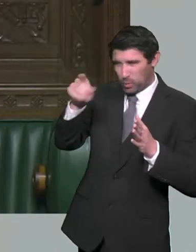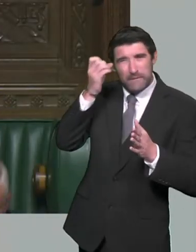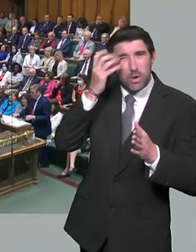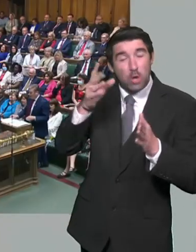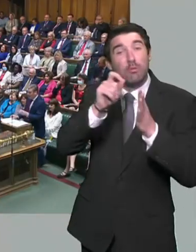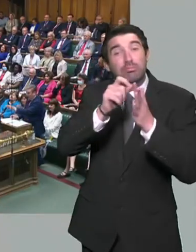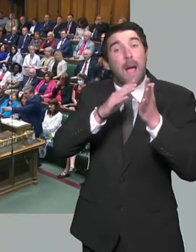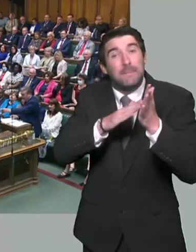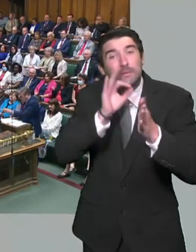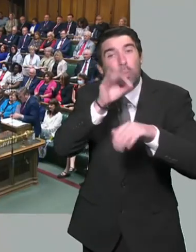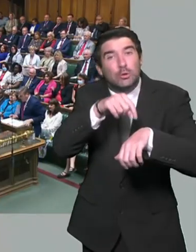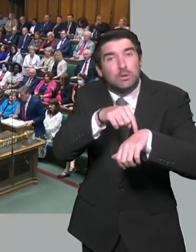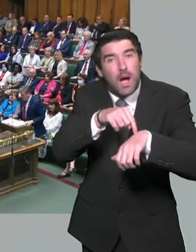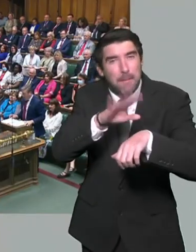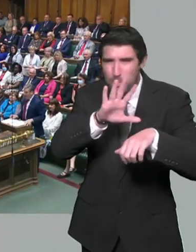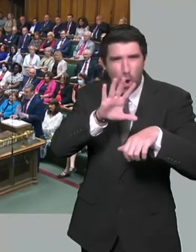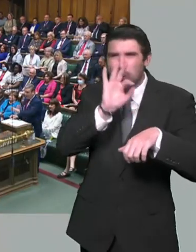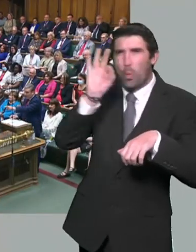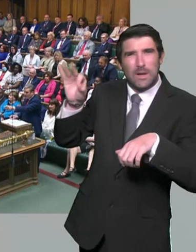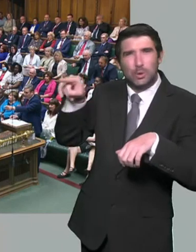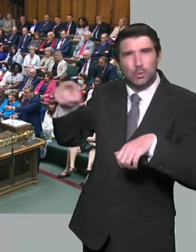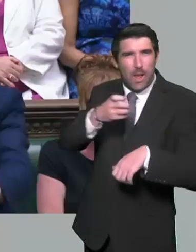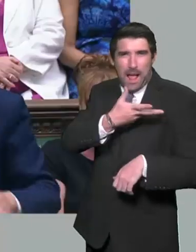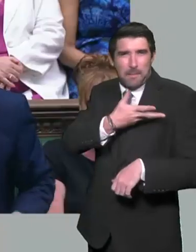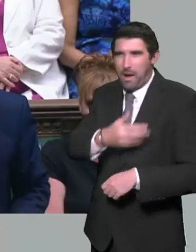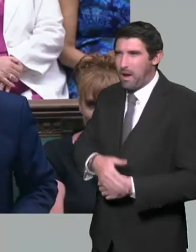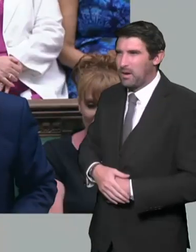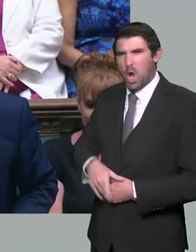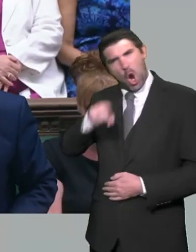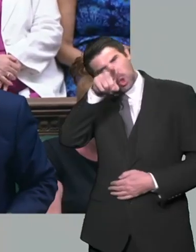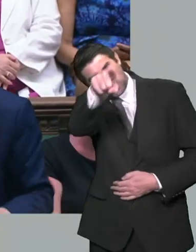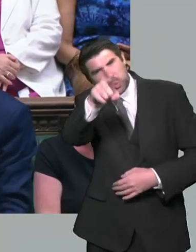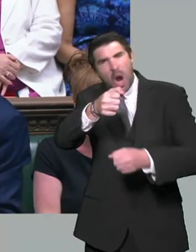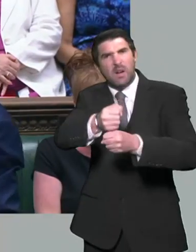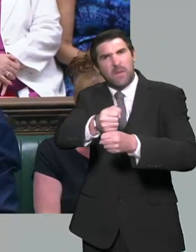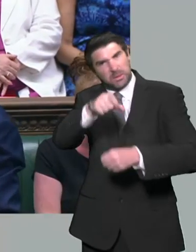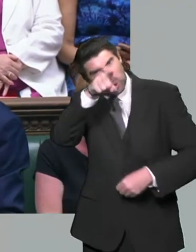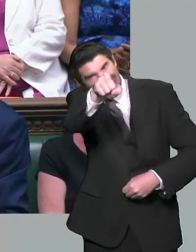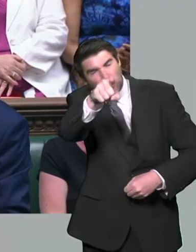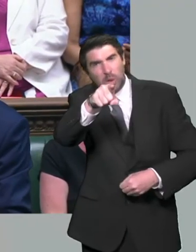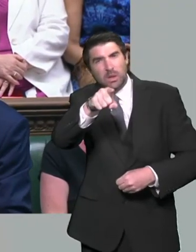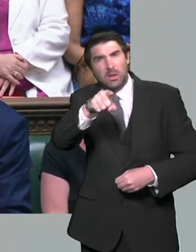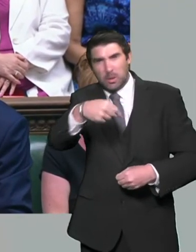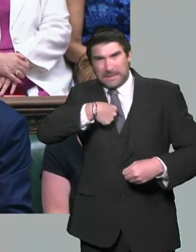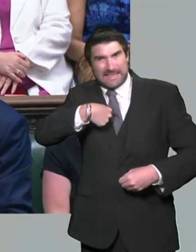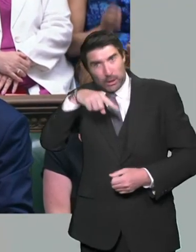Keir Starmer He is in government. He could do something to stop the strikes, but he has not lifted a finger.